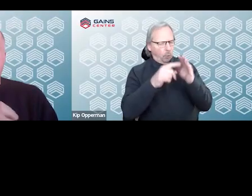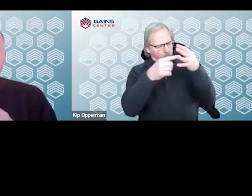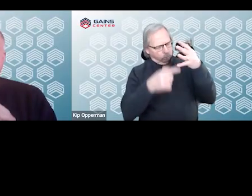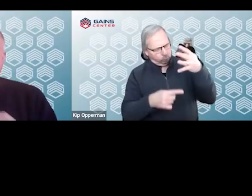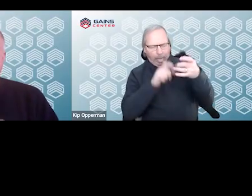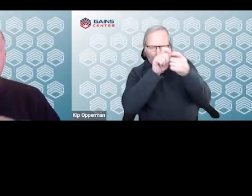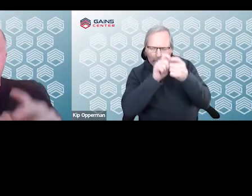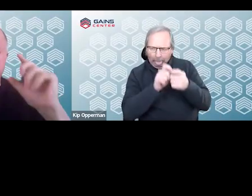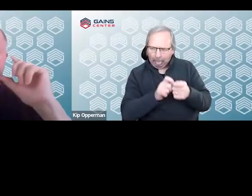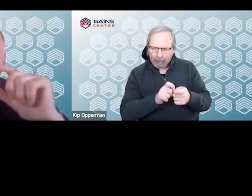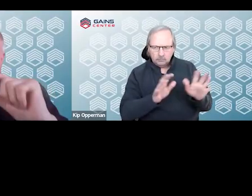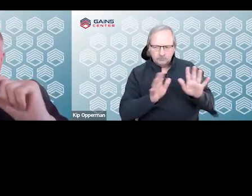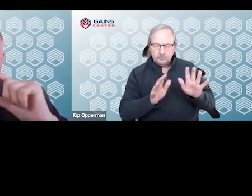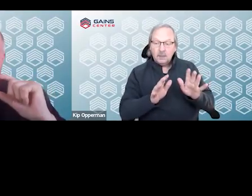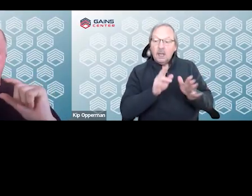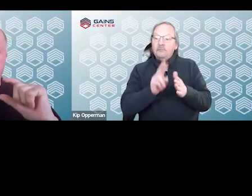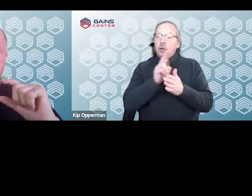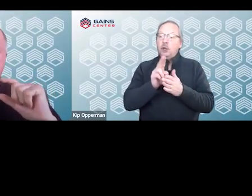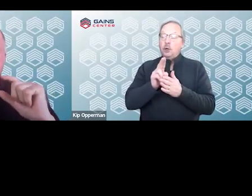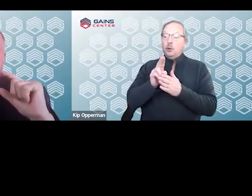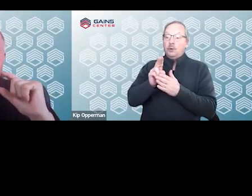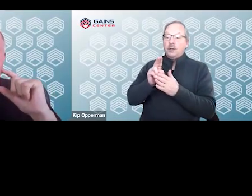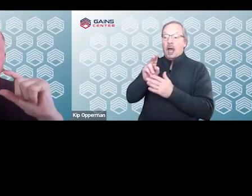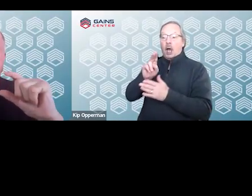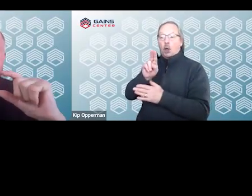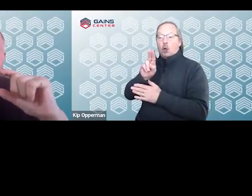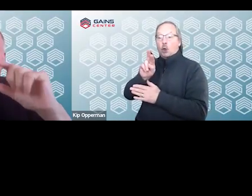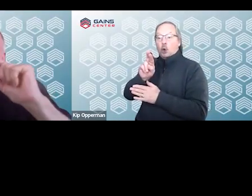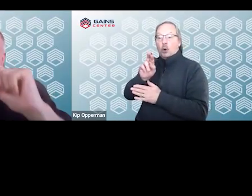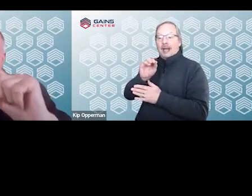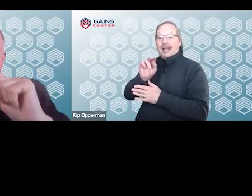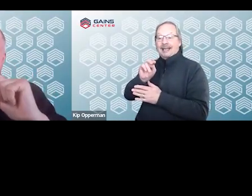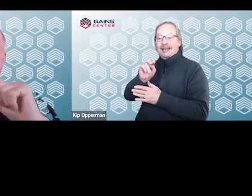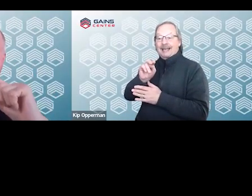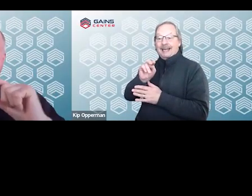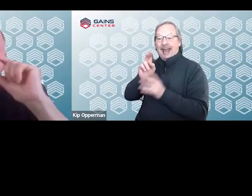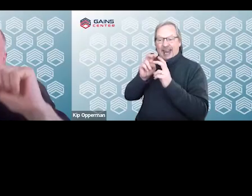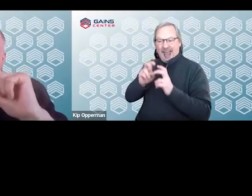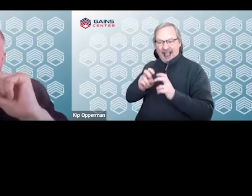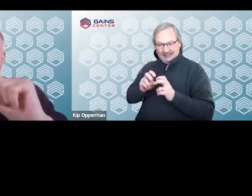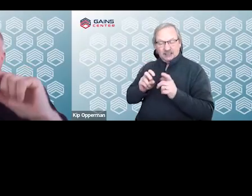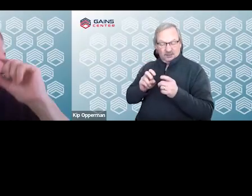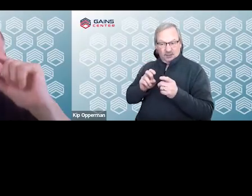I do have to say, if you're gonna use urinalysis as the metric, that's the target behavior,